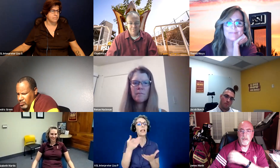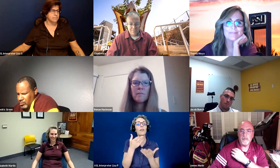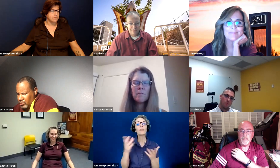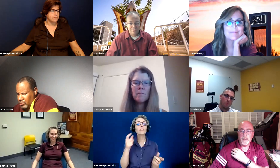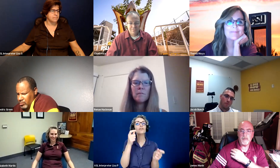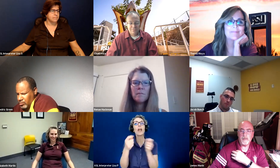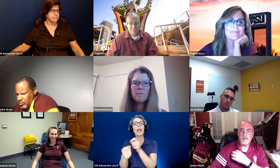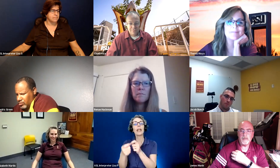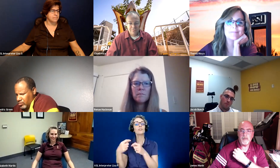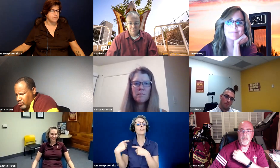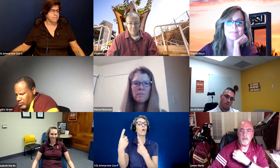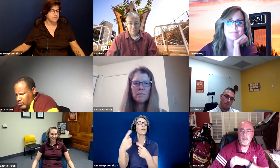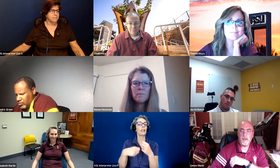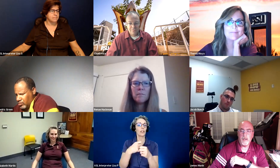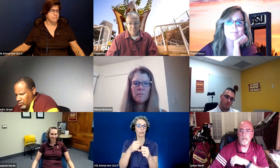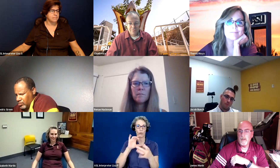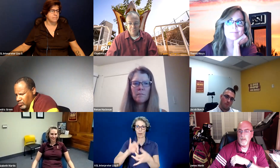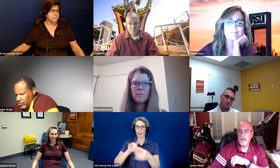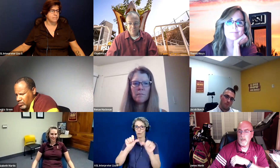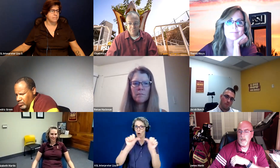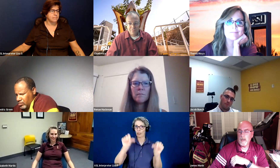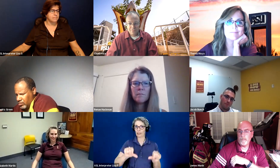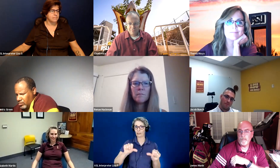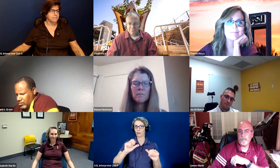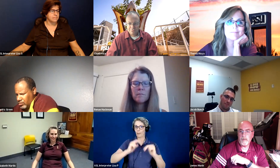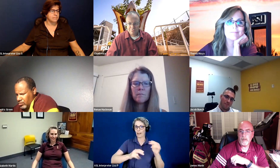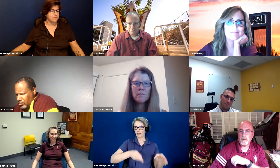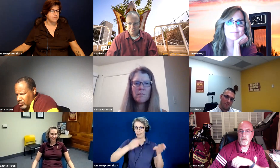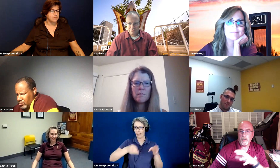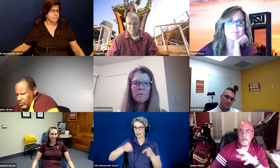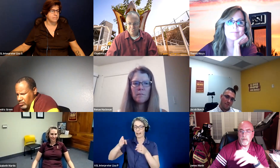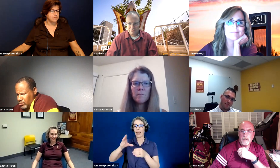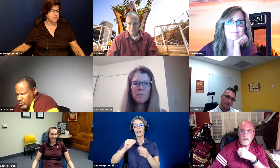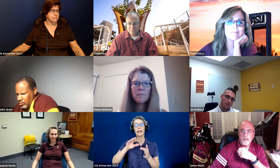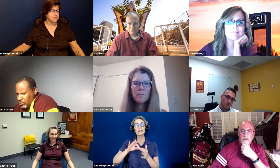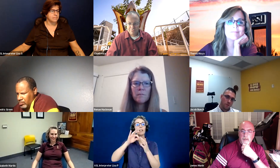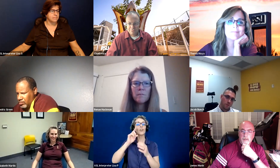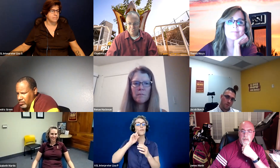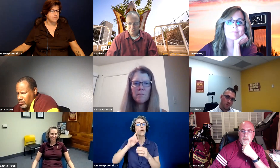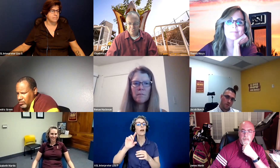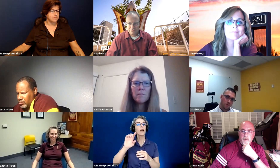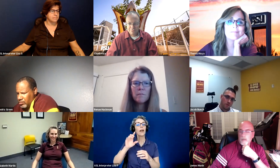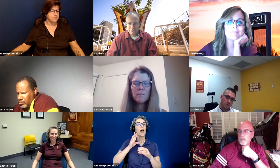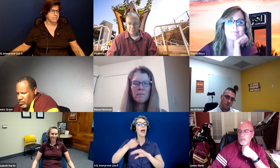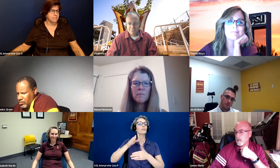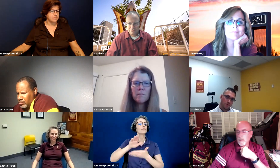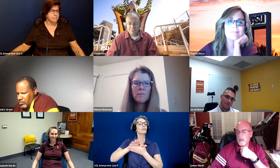and then especially in the extracurricular activities, like in football and baseball